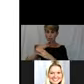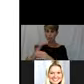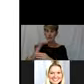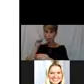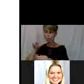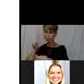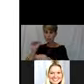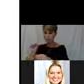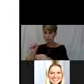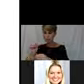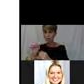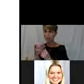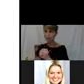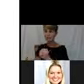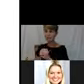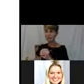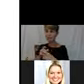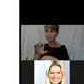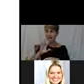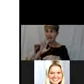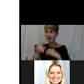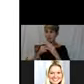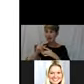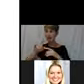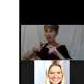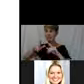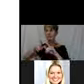I talked about suspending our reality and meeting them in theirs.